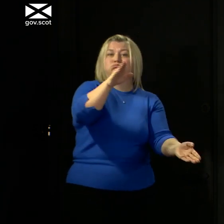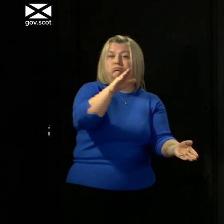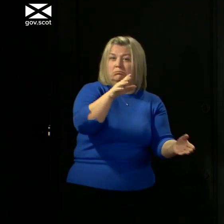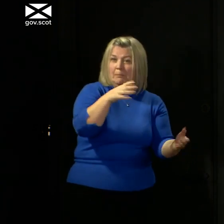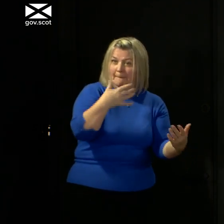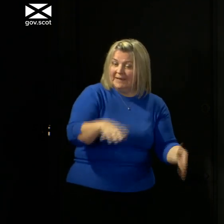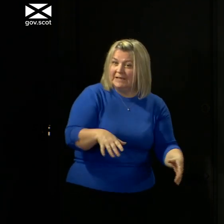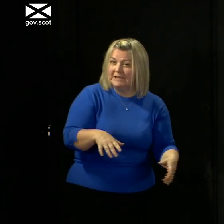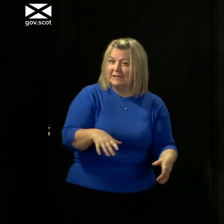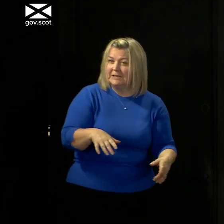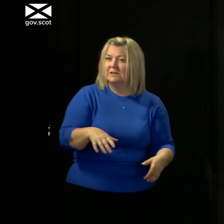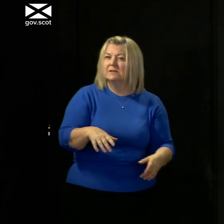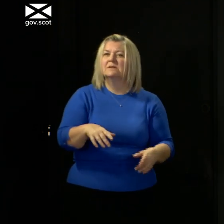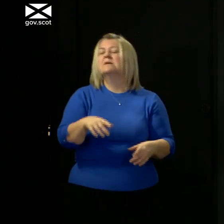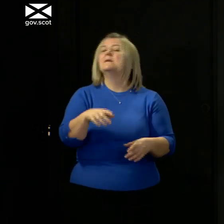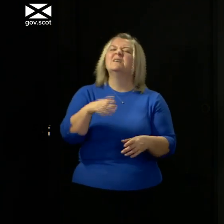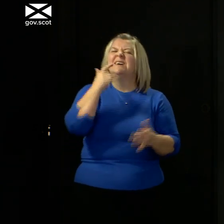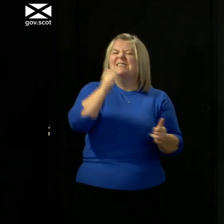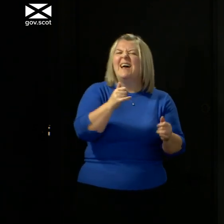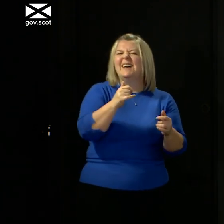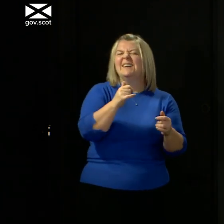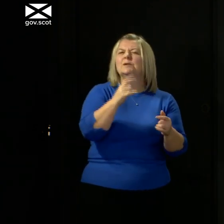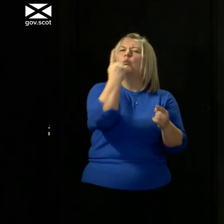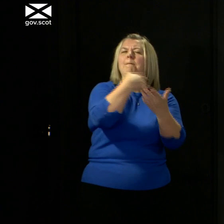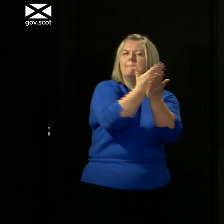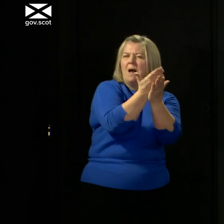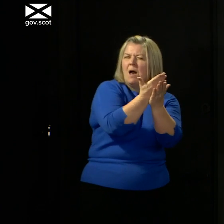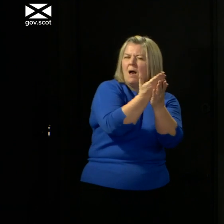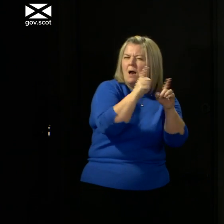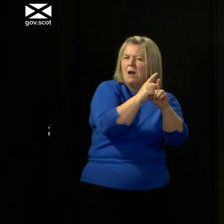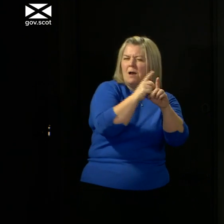should say testing is only one part of our surveillance we also look carefully